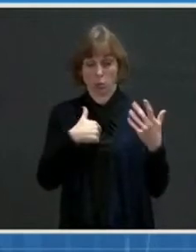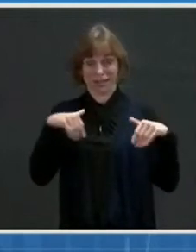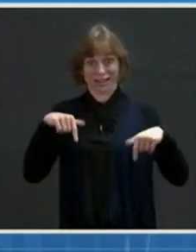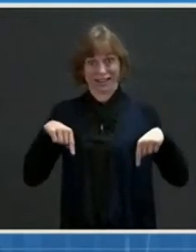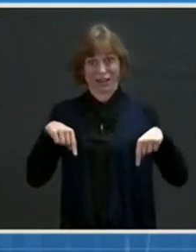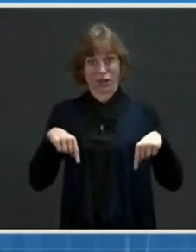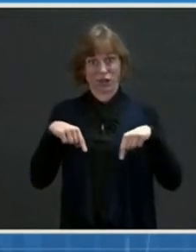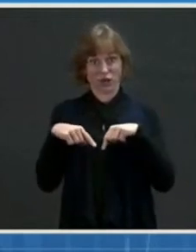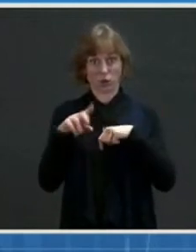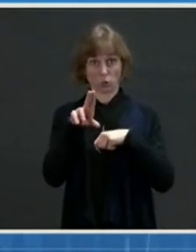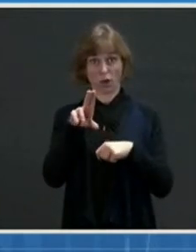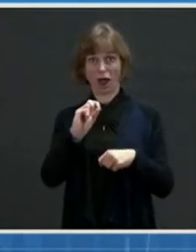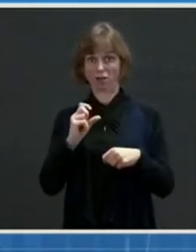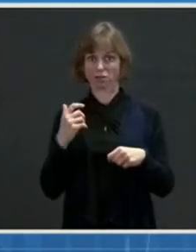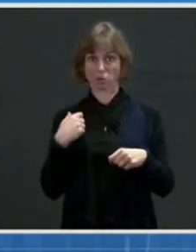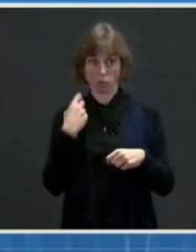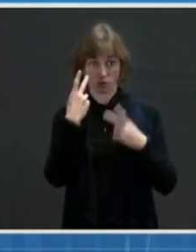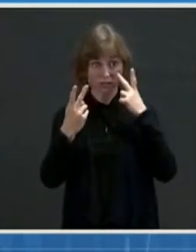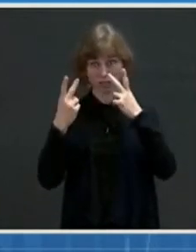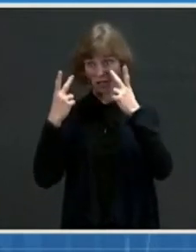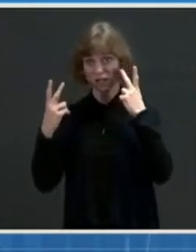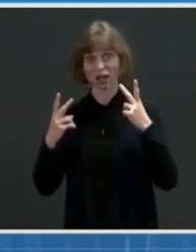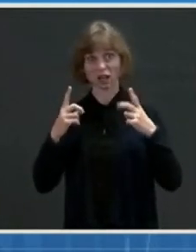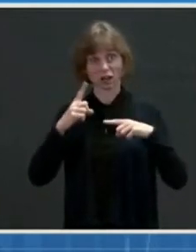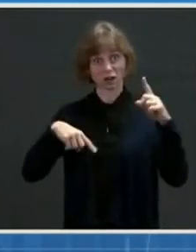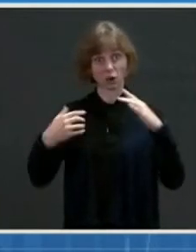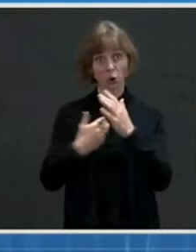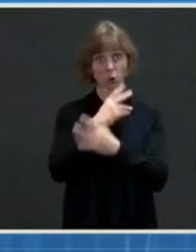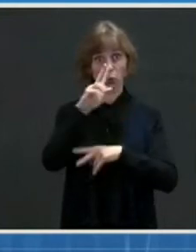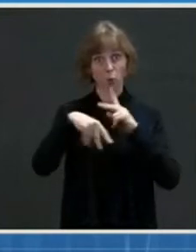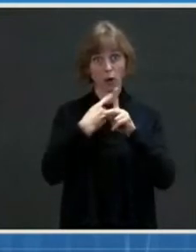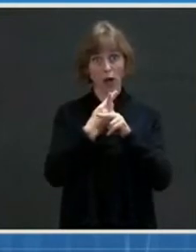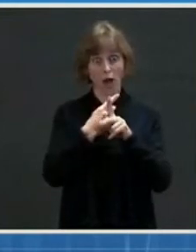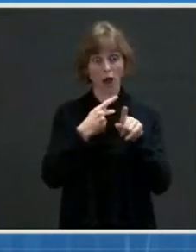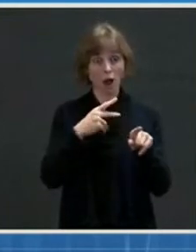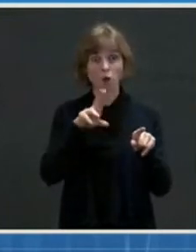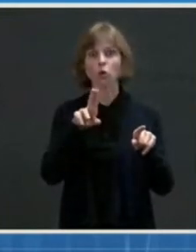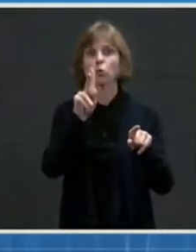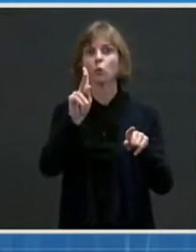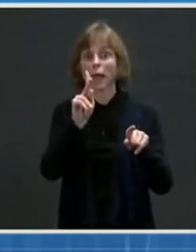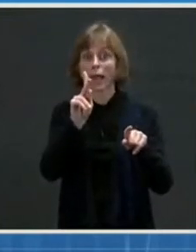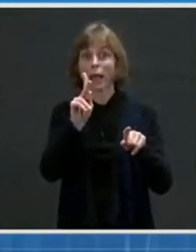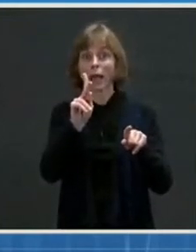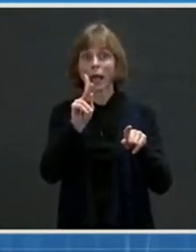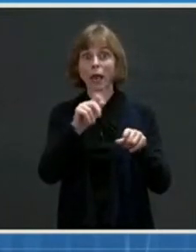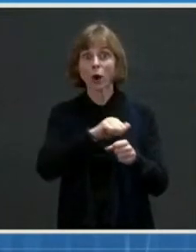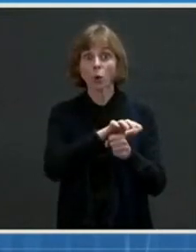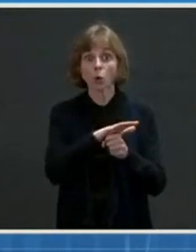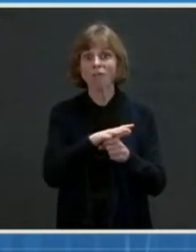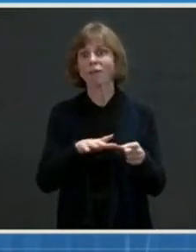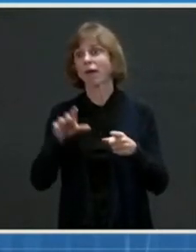A VARIETY OF VARIANTS. WE OURSELVES IN THIS COUNTRY ARE ALREADY FACING VARIANTS